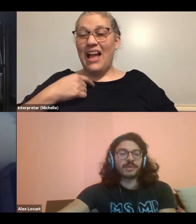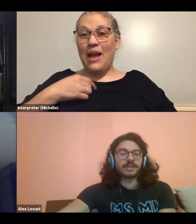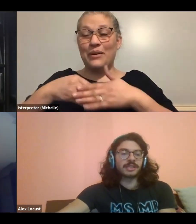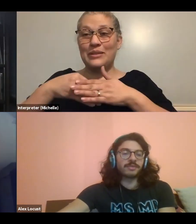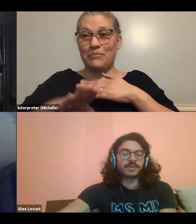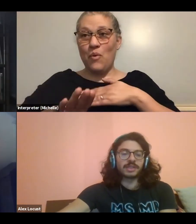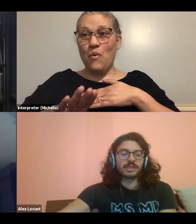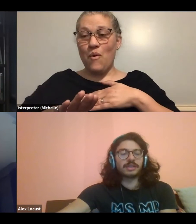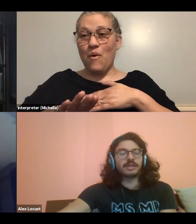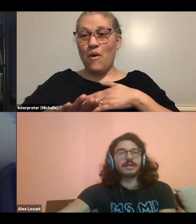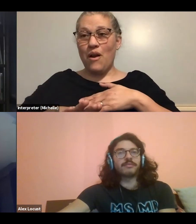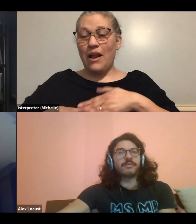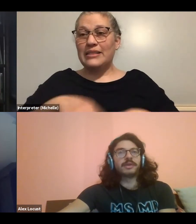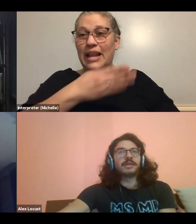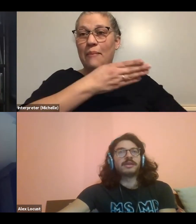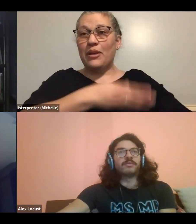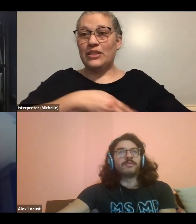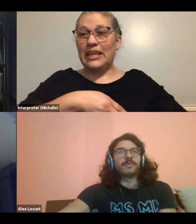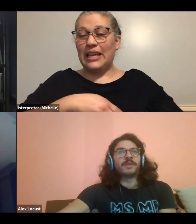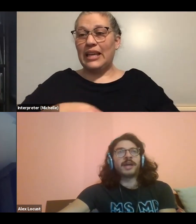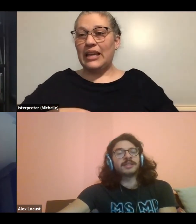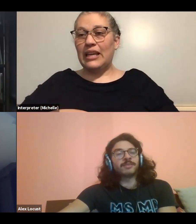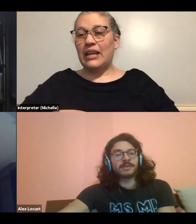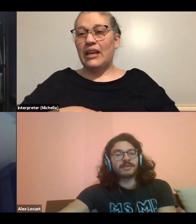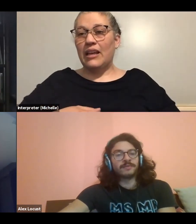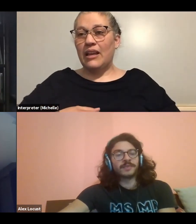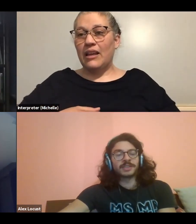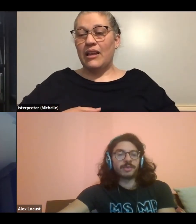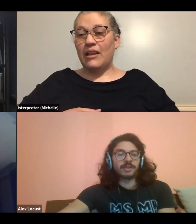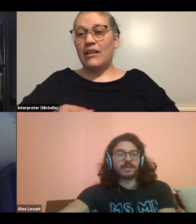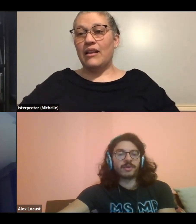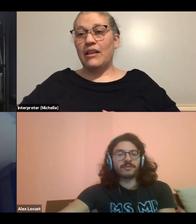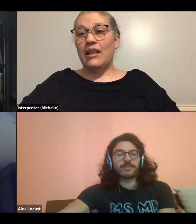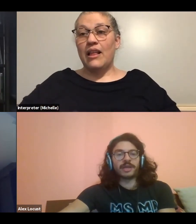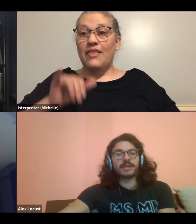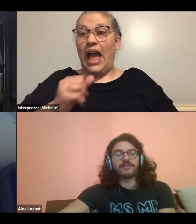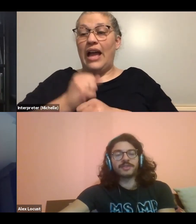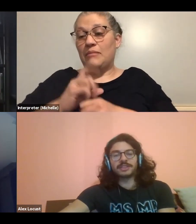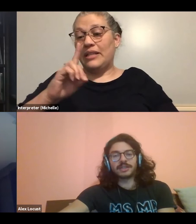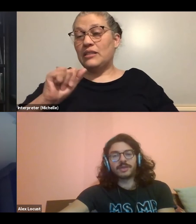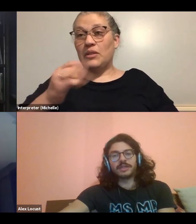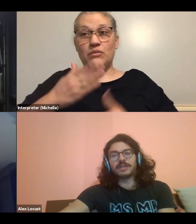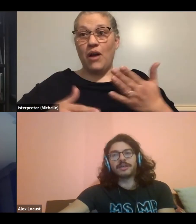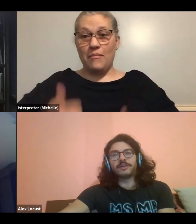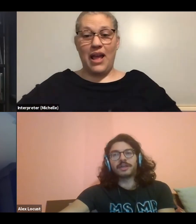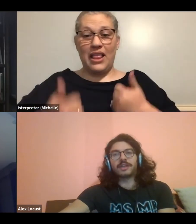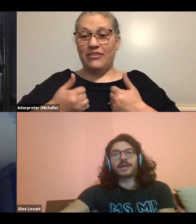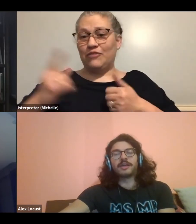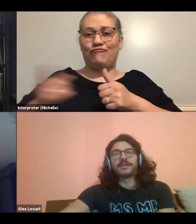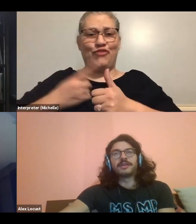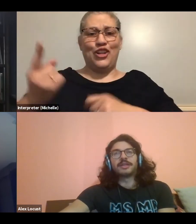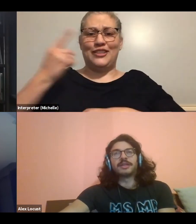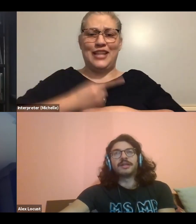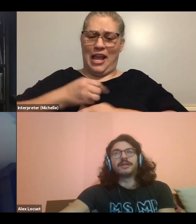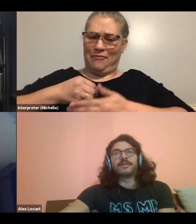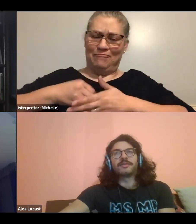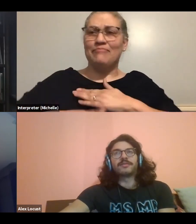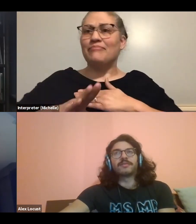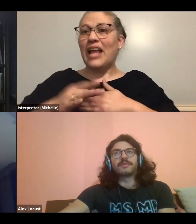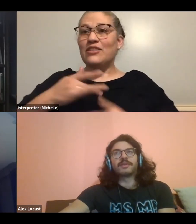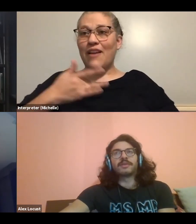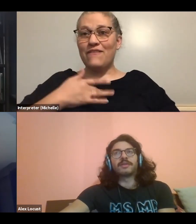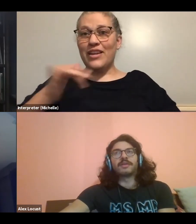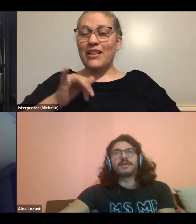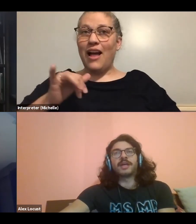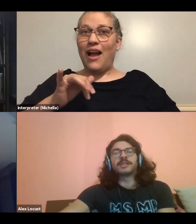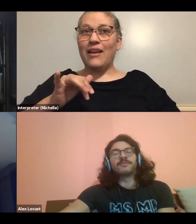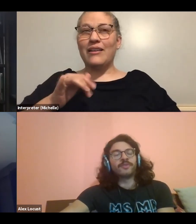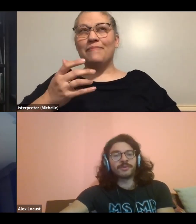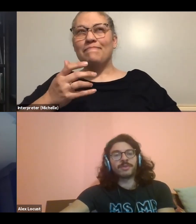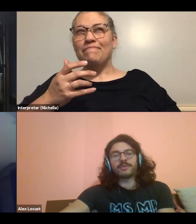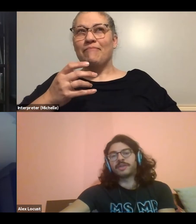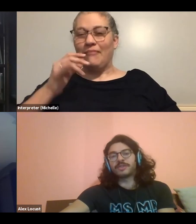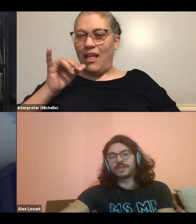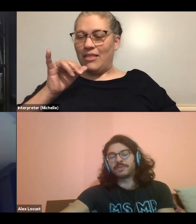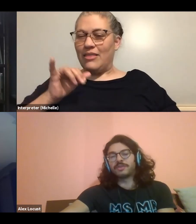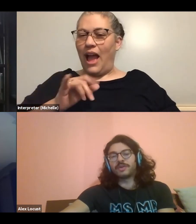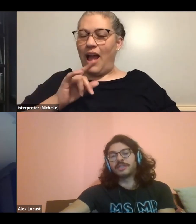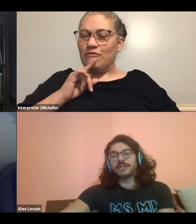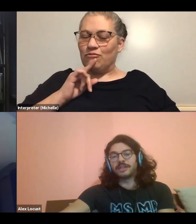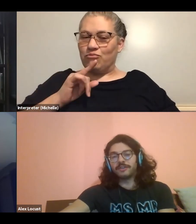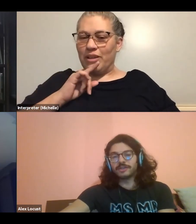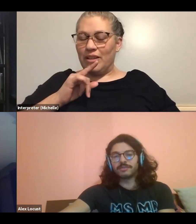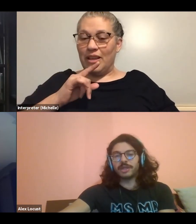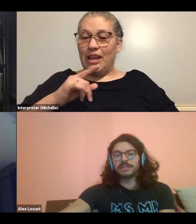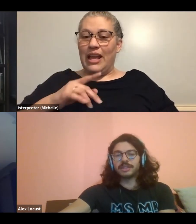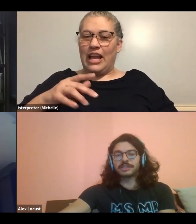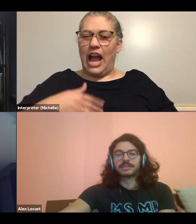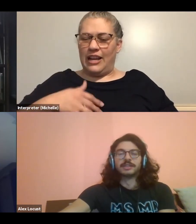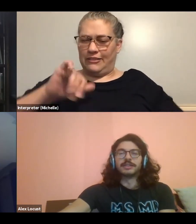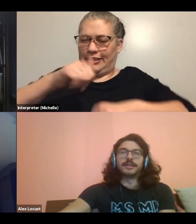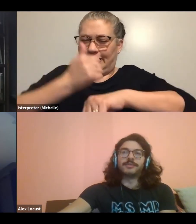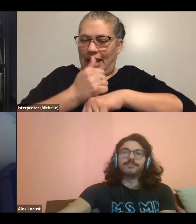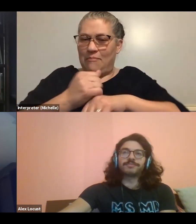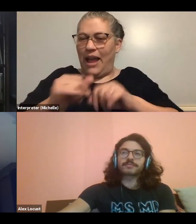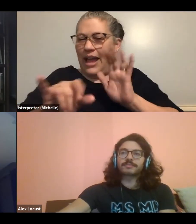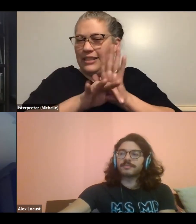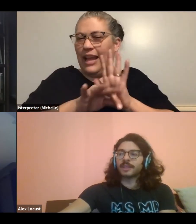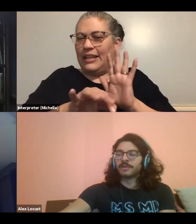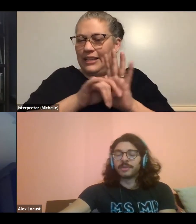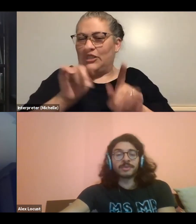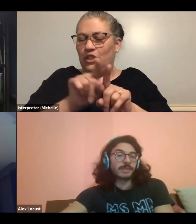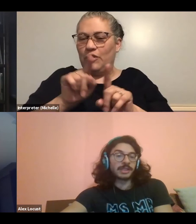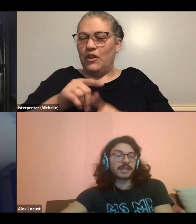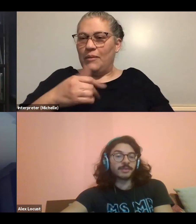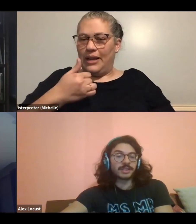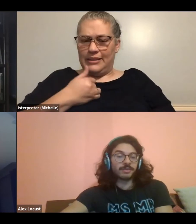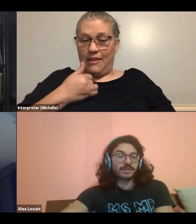Alex Locust: People see me like I'm disabled they dream you like I'm disabled so I'm disabled and I love celebrating that and I think that the more that I lead with a celebratory stance, the more it makes people realize that their discomfort or there.